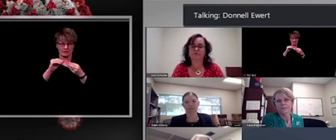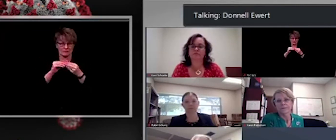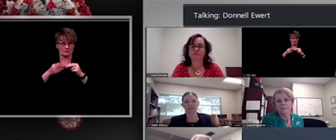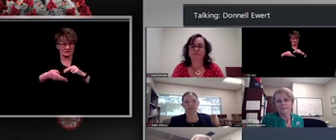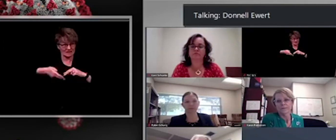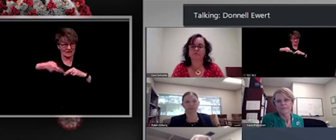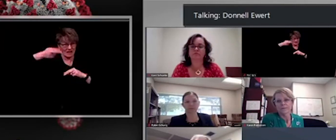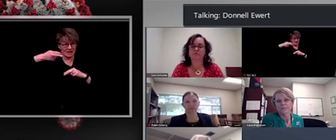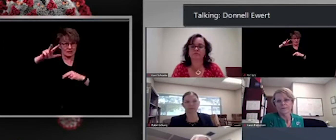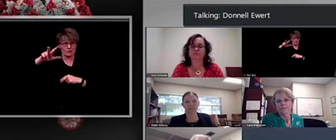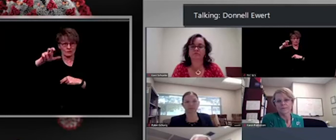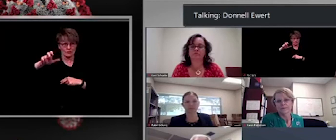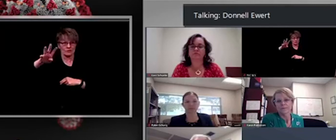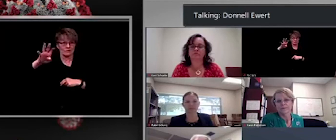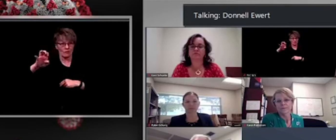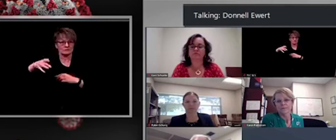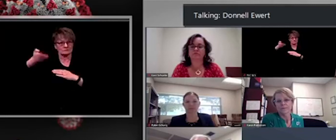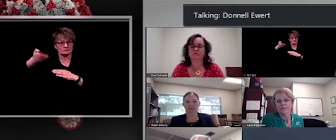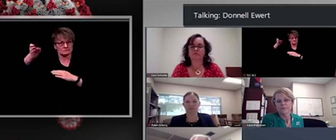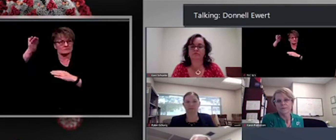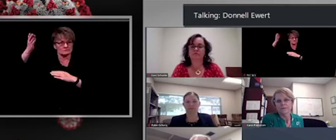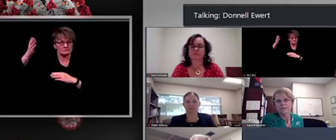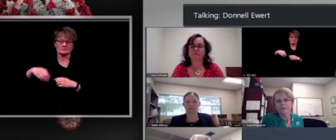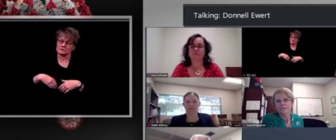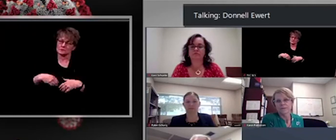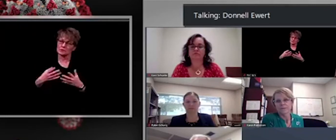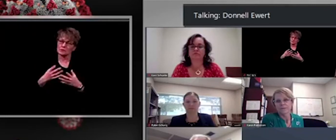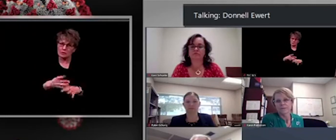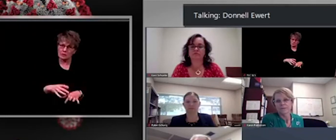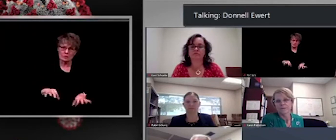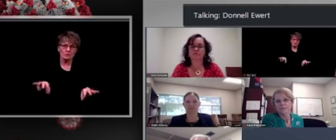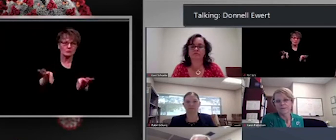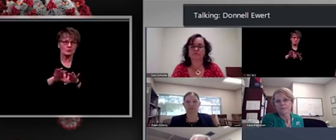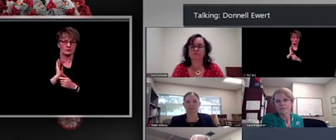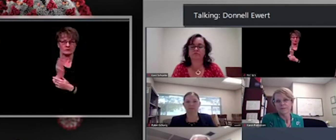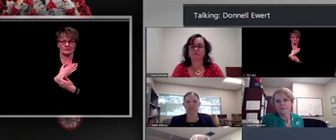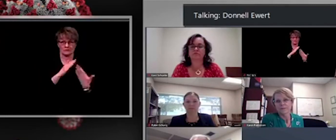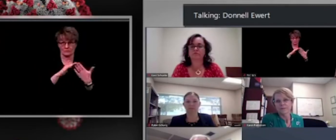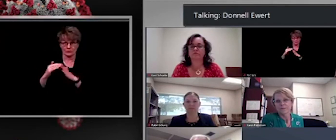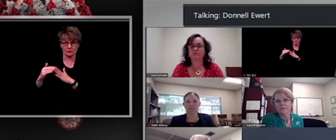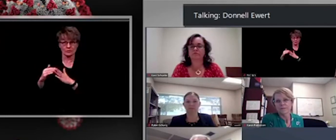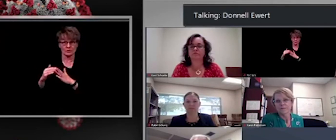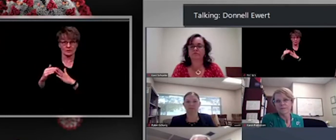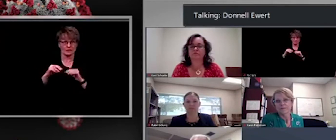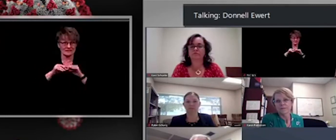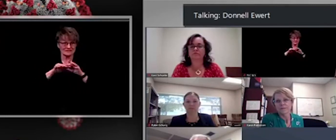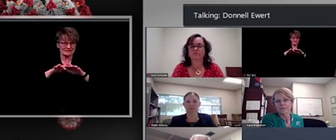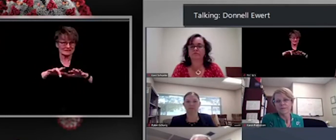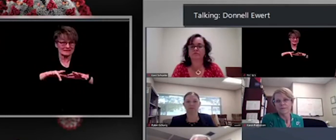mitigation strategies are important. Containment is our job, and we take it very seriously